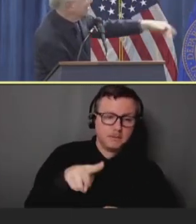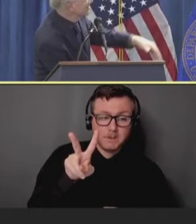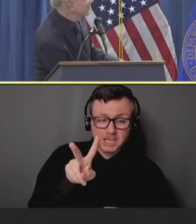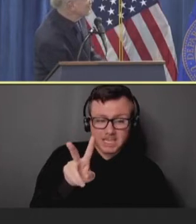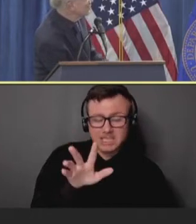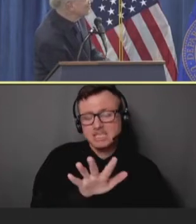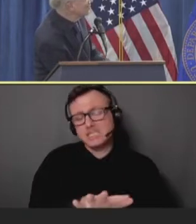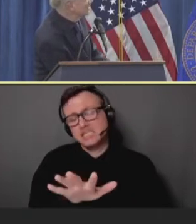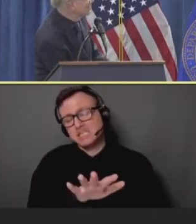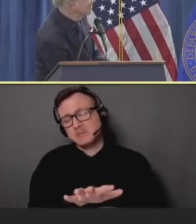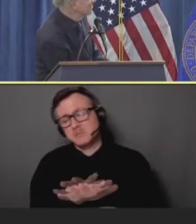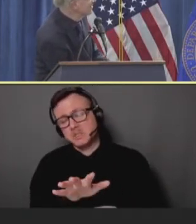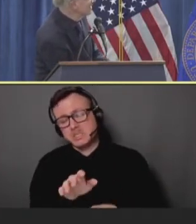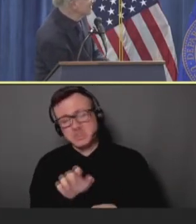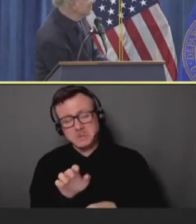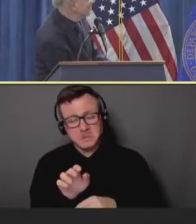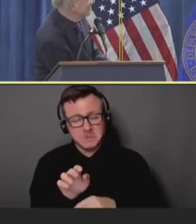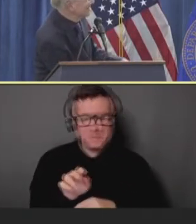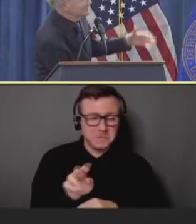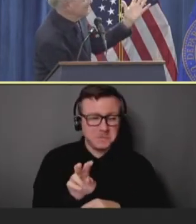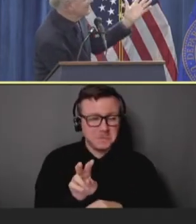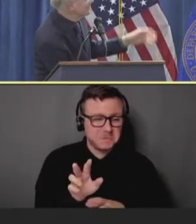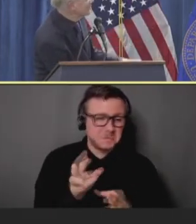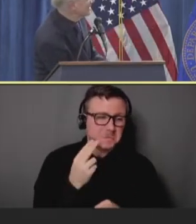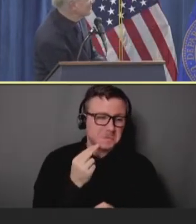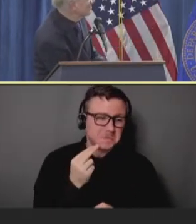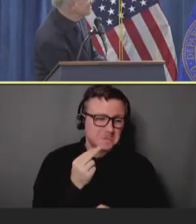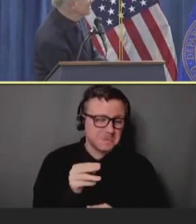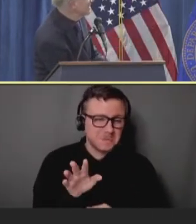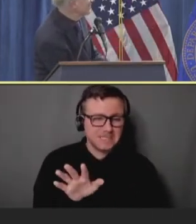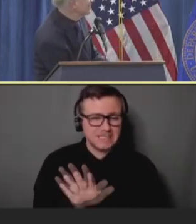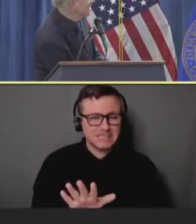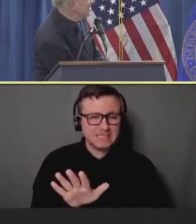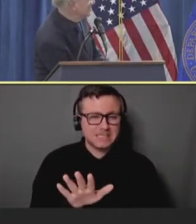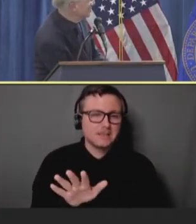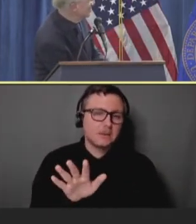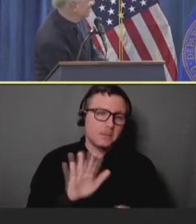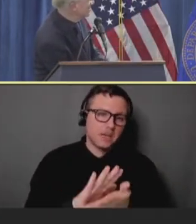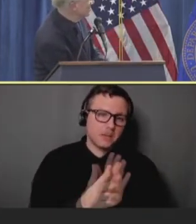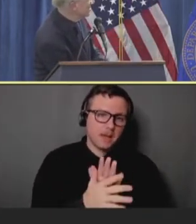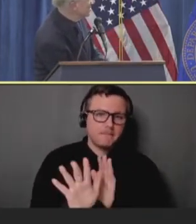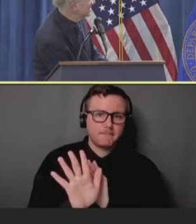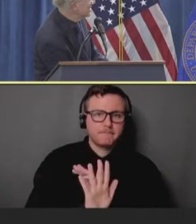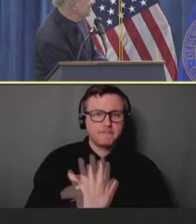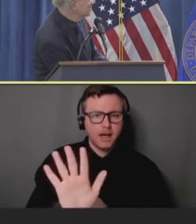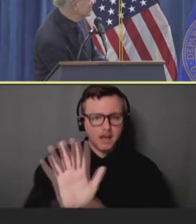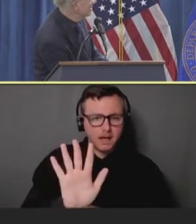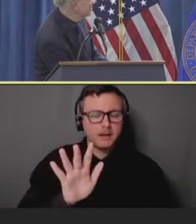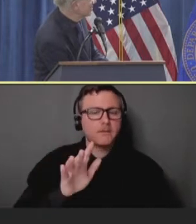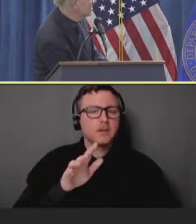in the low two-digit numbers, down to five in 2016 in three countries.